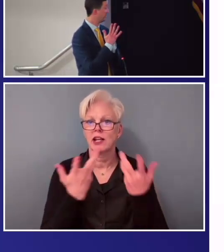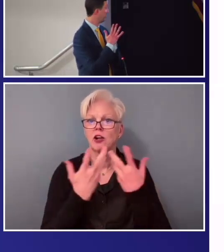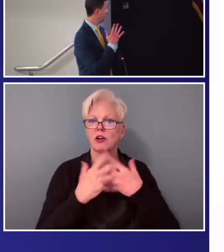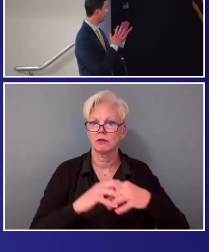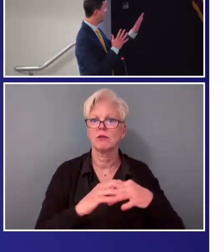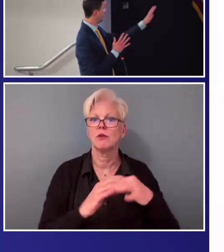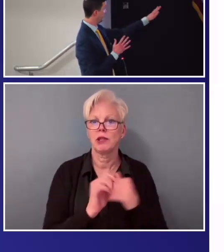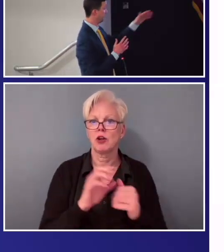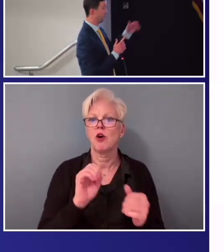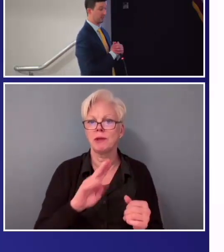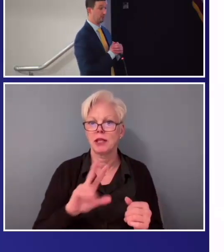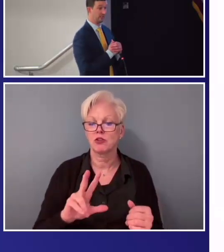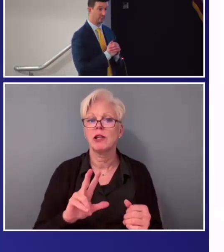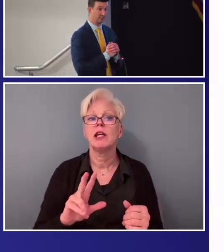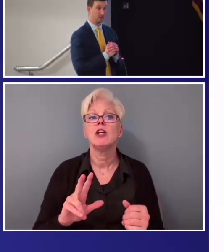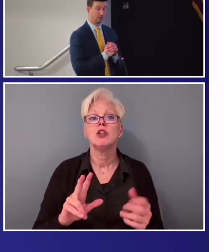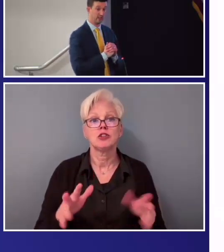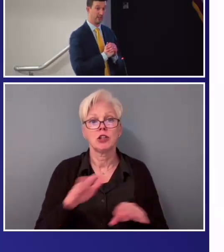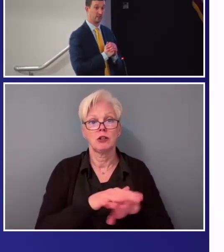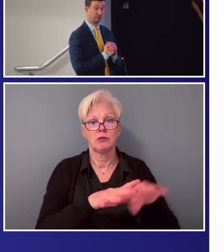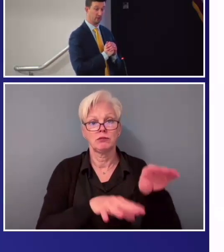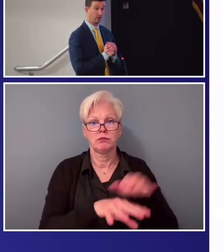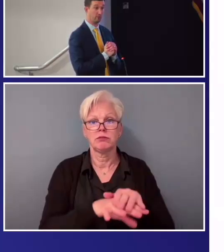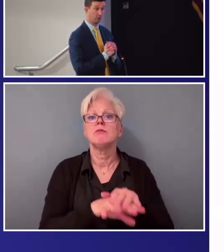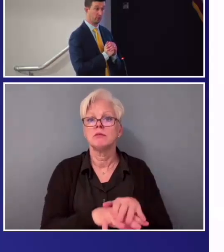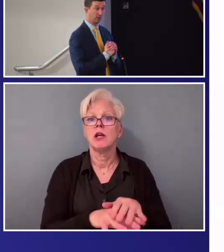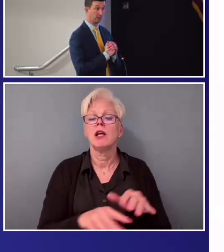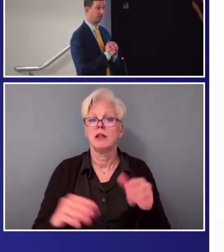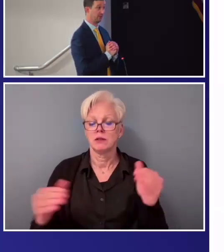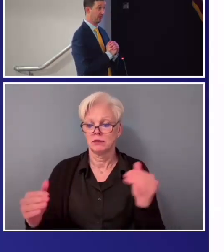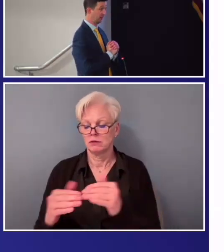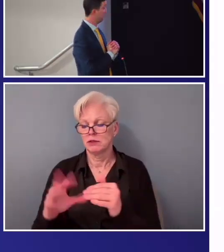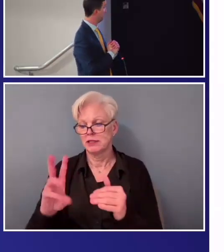of each other, you get approximately 6% of all programs fail.